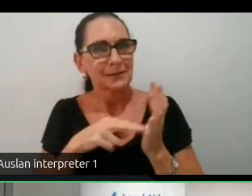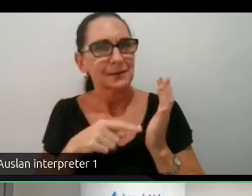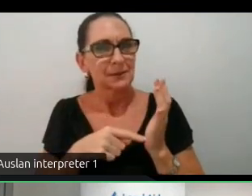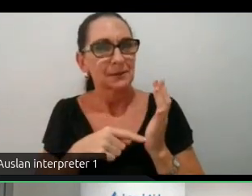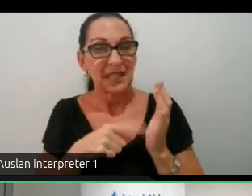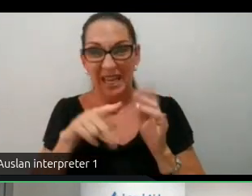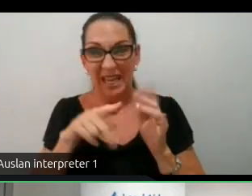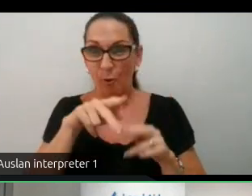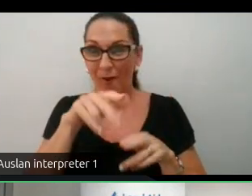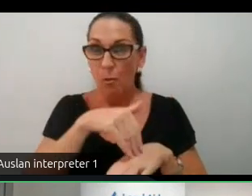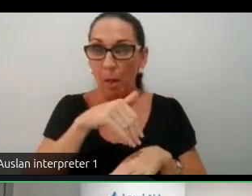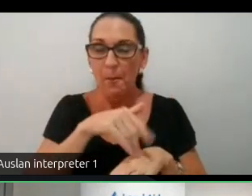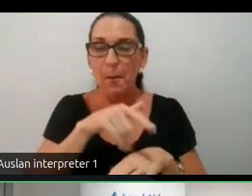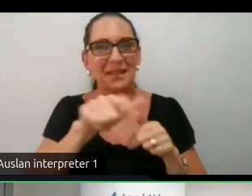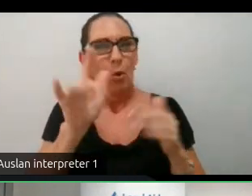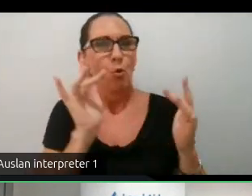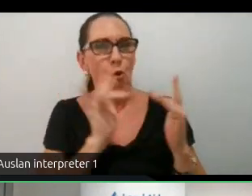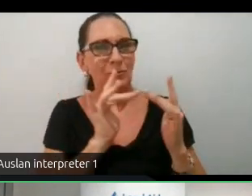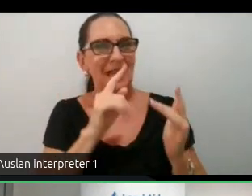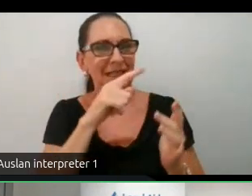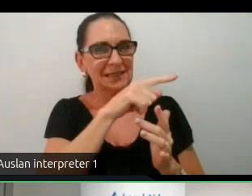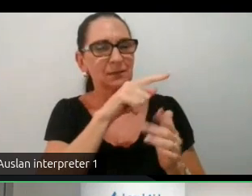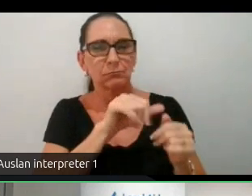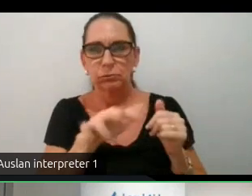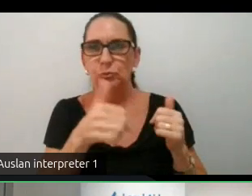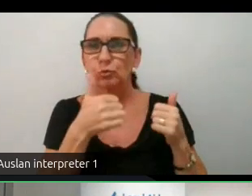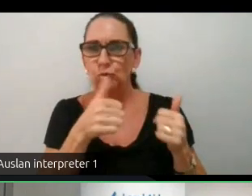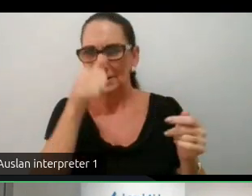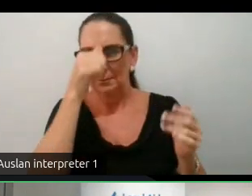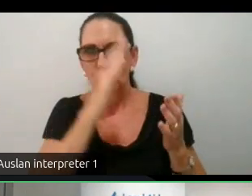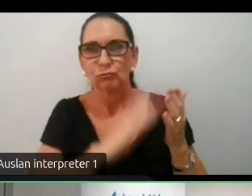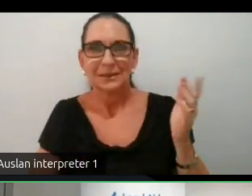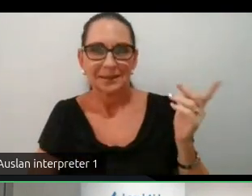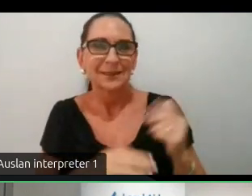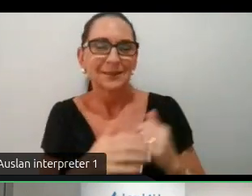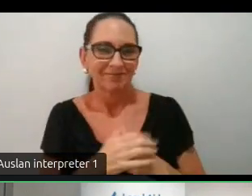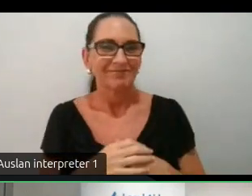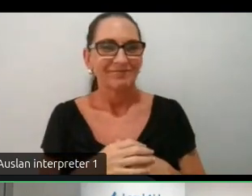recommend if you've got tenancy issues, contacting them because they're the experts. Absolutely. And,